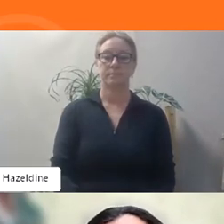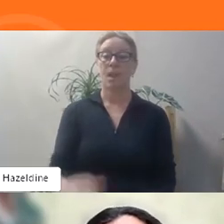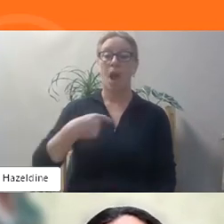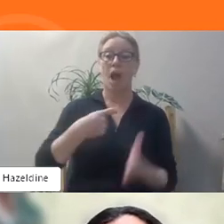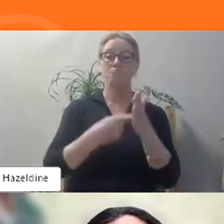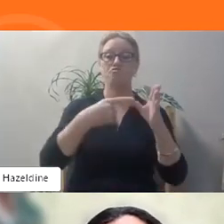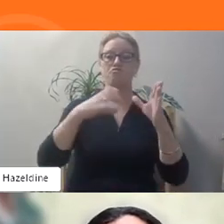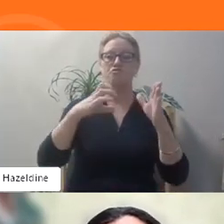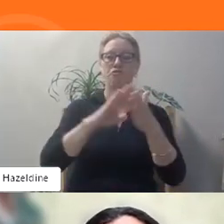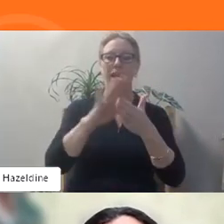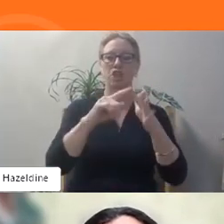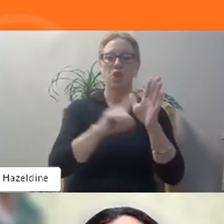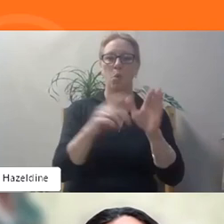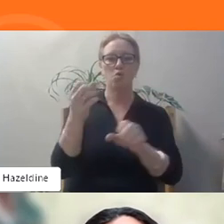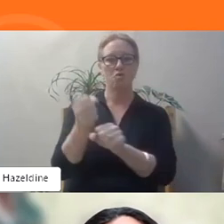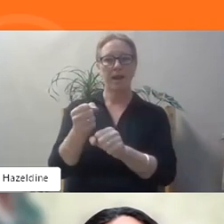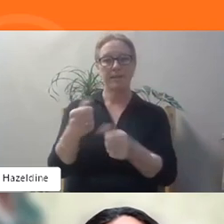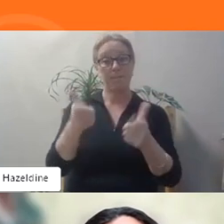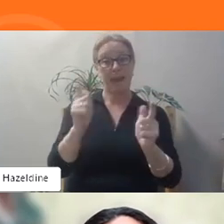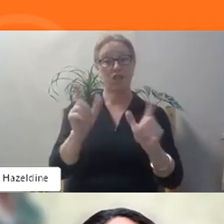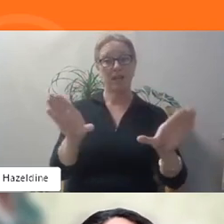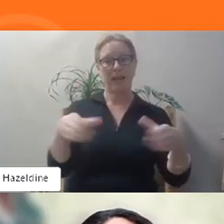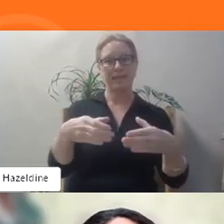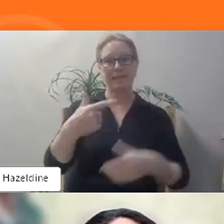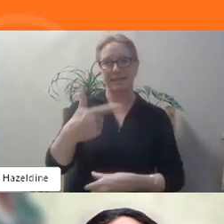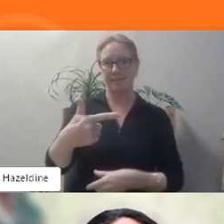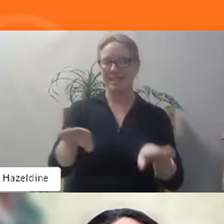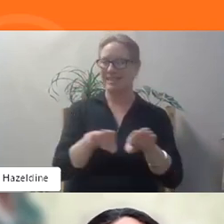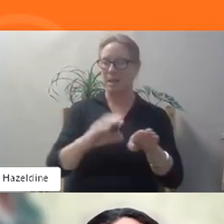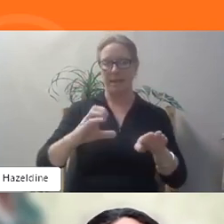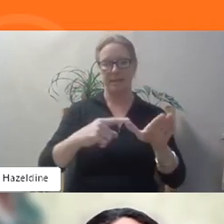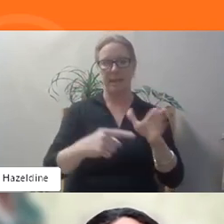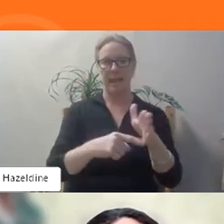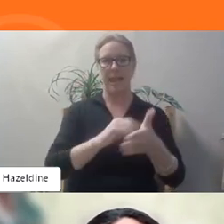the Manager of Cluster 7. So like Cathy I'm an RTLB cluster manager.